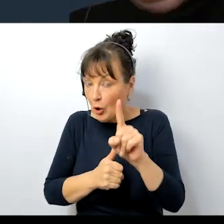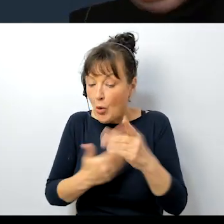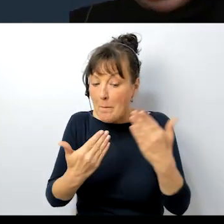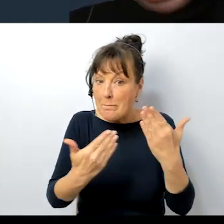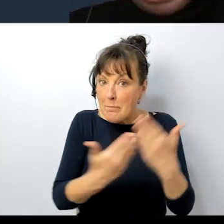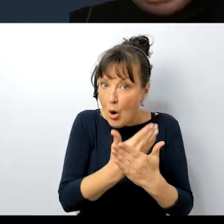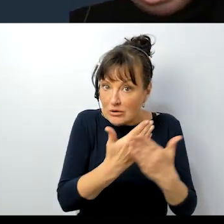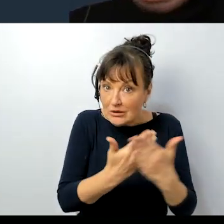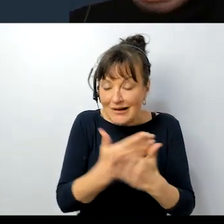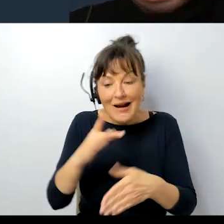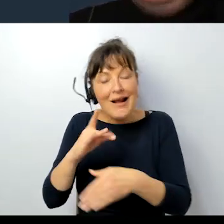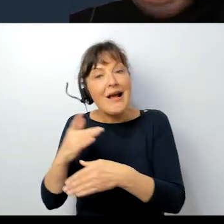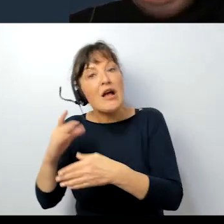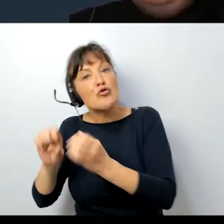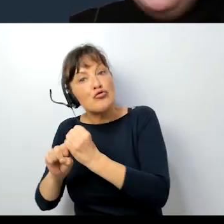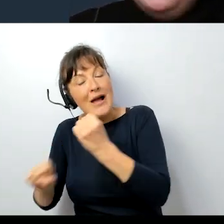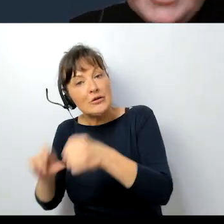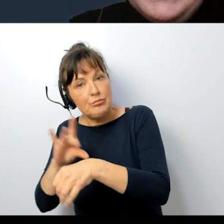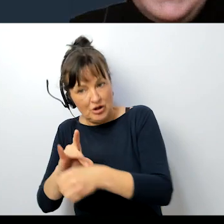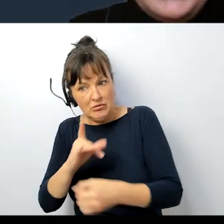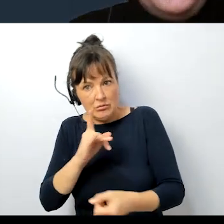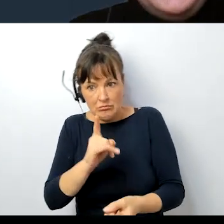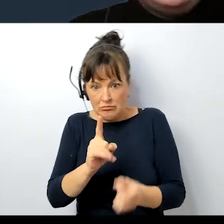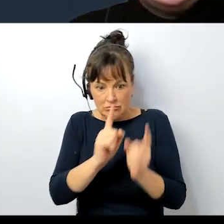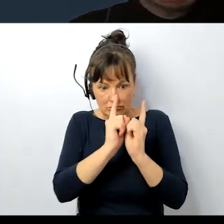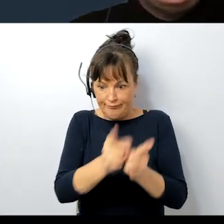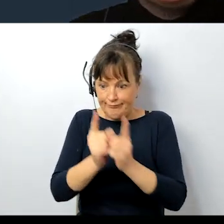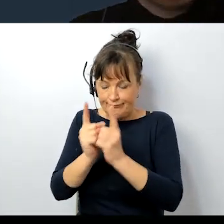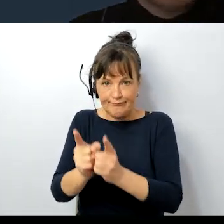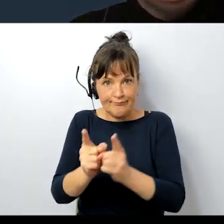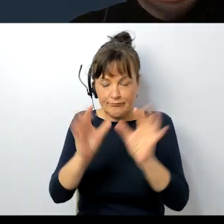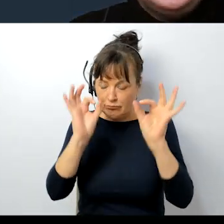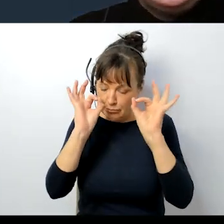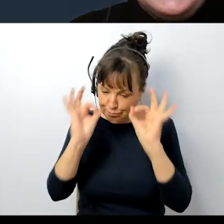as I said earlier in the presentation Modern and Graduate Apprenticeships are classed as employed